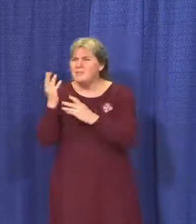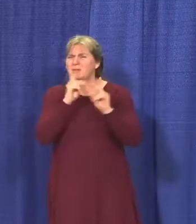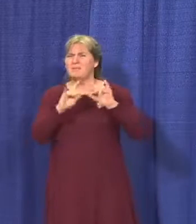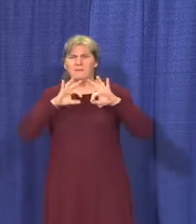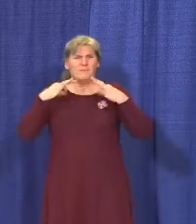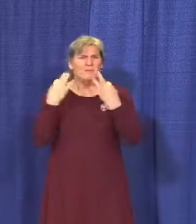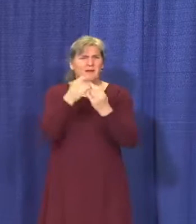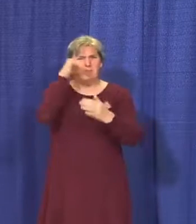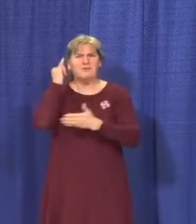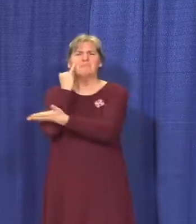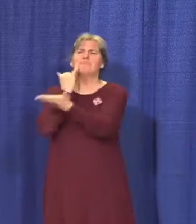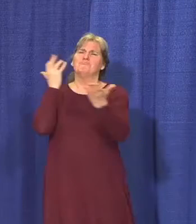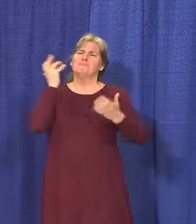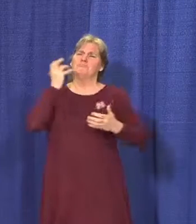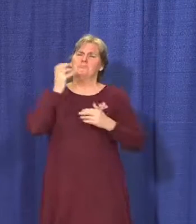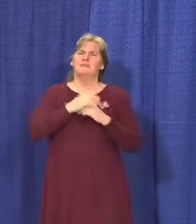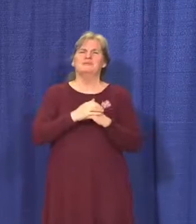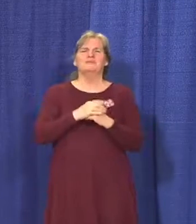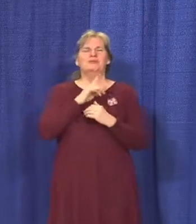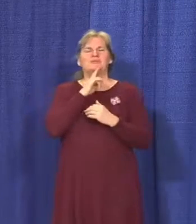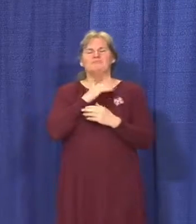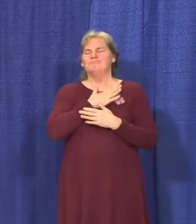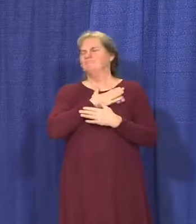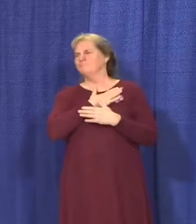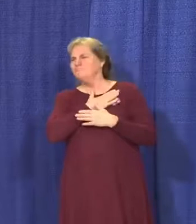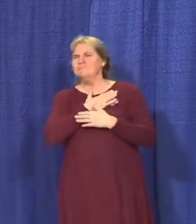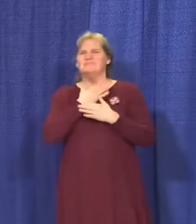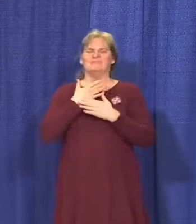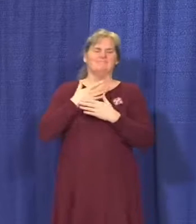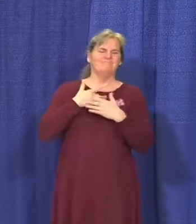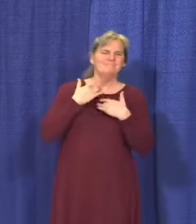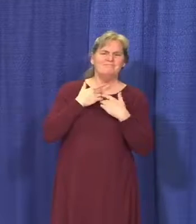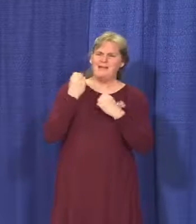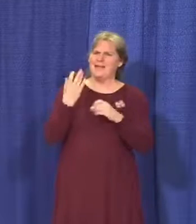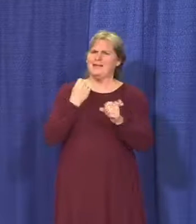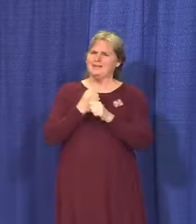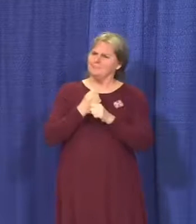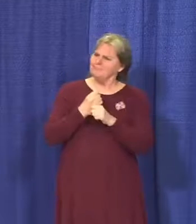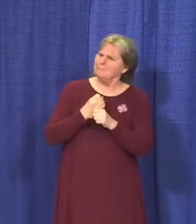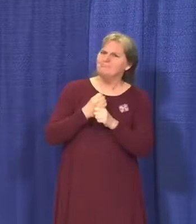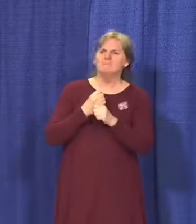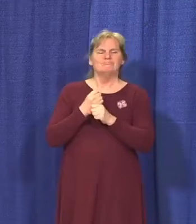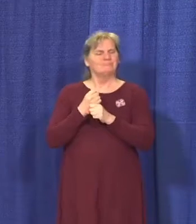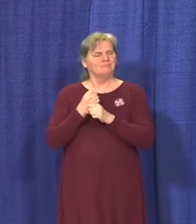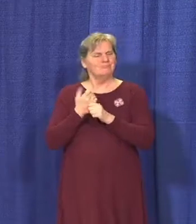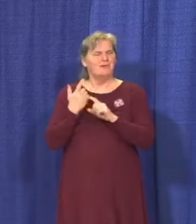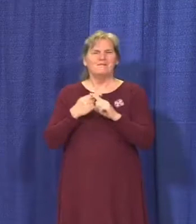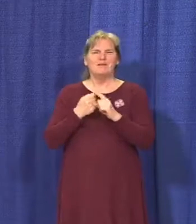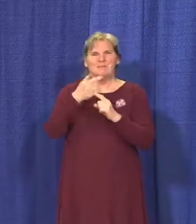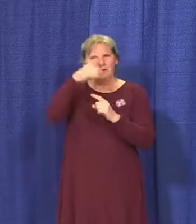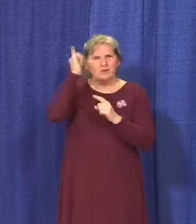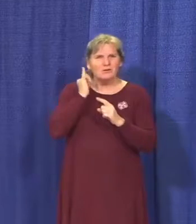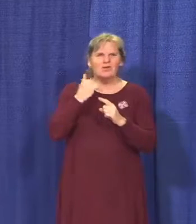Yukon. So I am really motivated, as I have been four years, on behalf of Yukoners to continue to